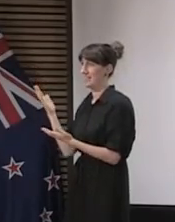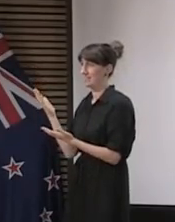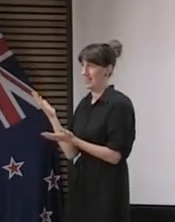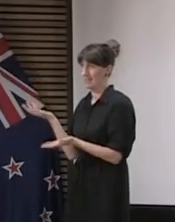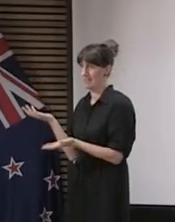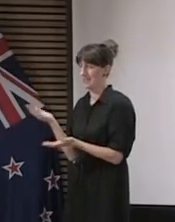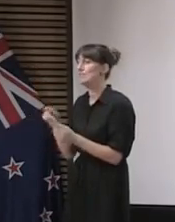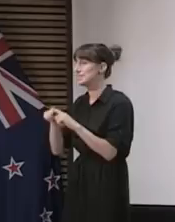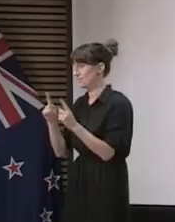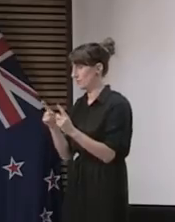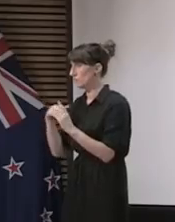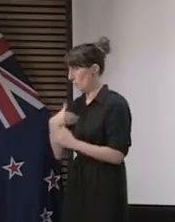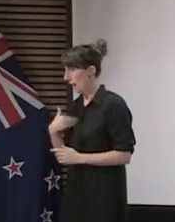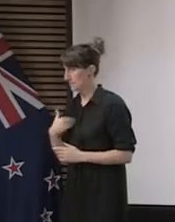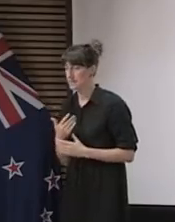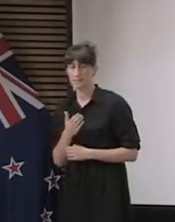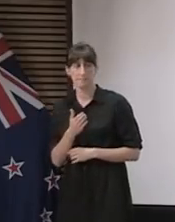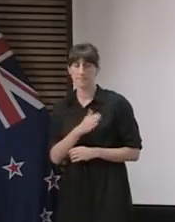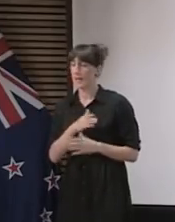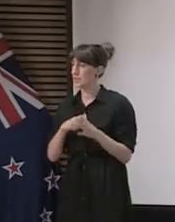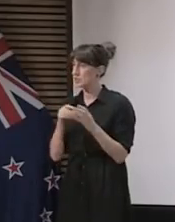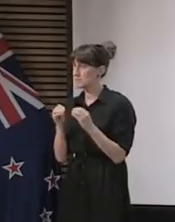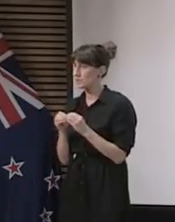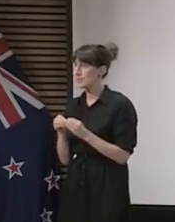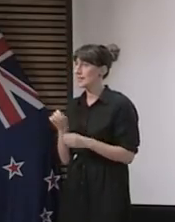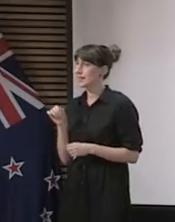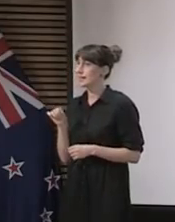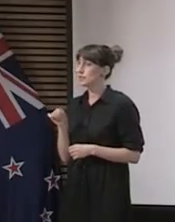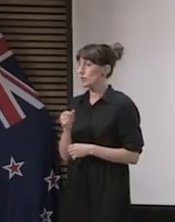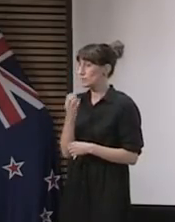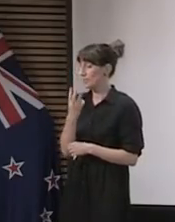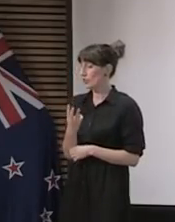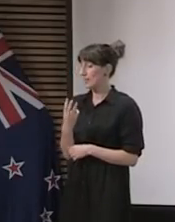Sothe circumstances of the 35Air New Zealand staff aredifferent